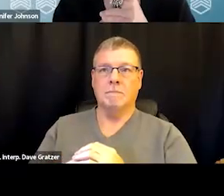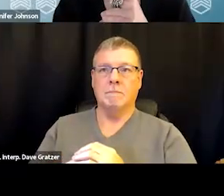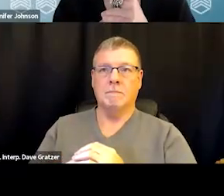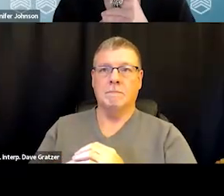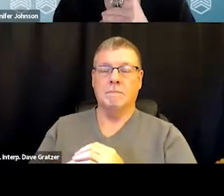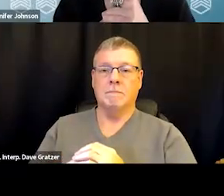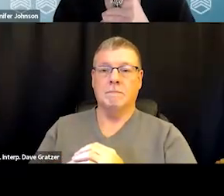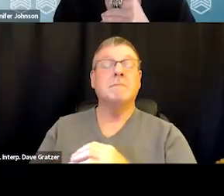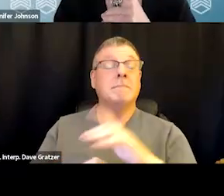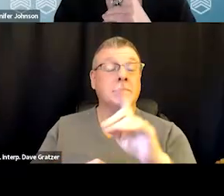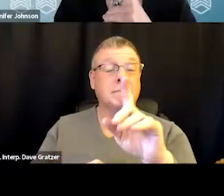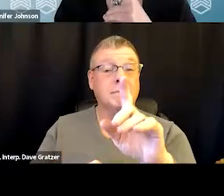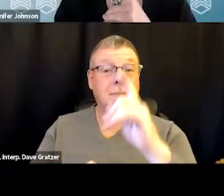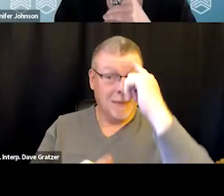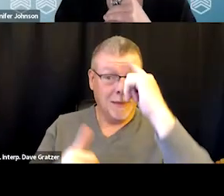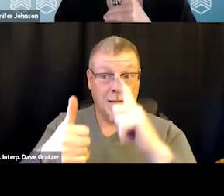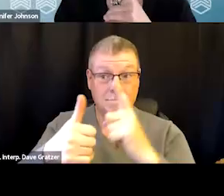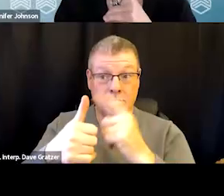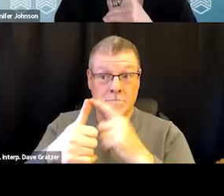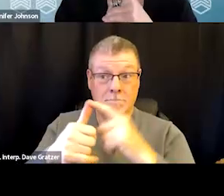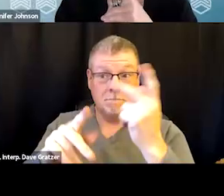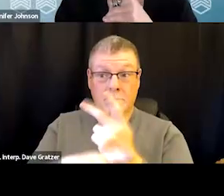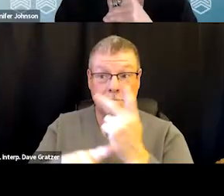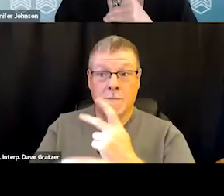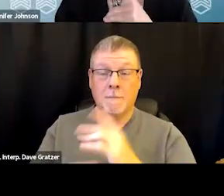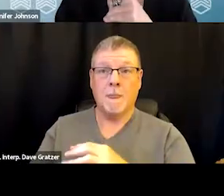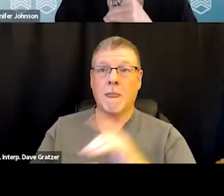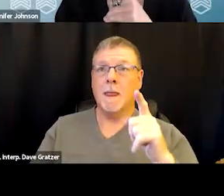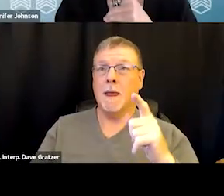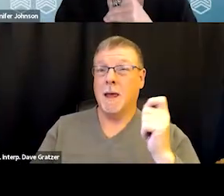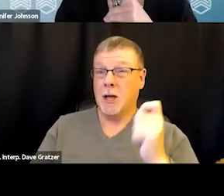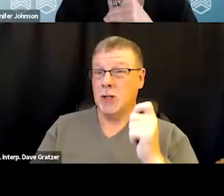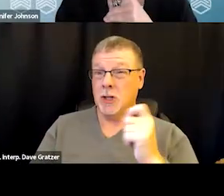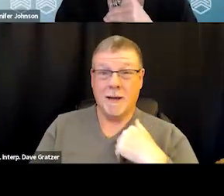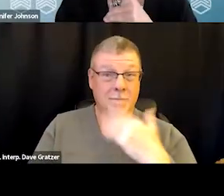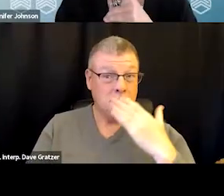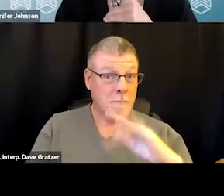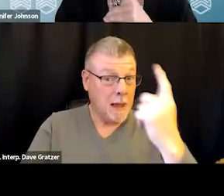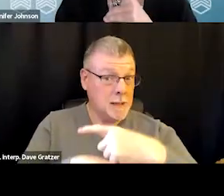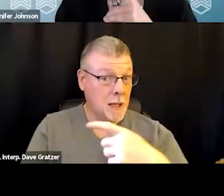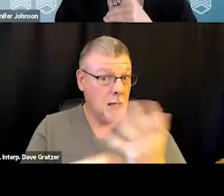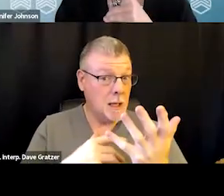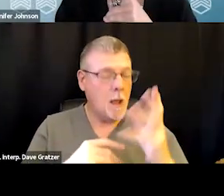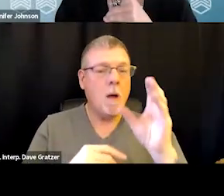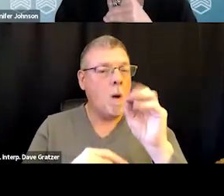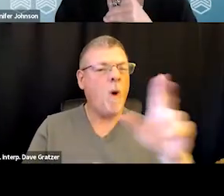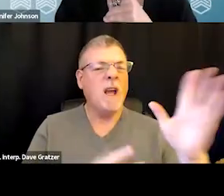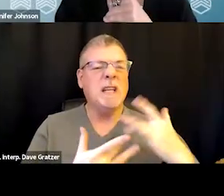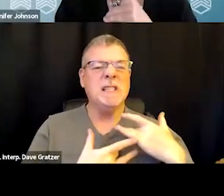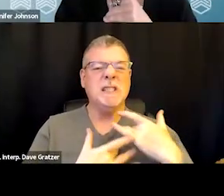I think the first thing that you have to, uh, figure out is, is the judge just having a bad day, or is this the way the judge is every single day?